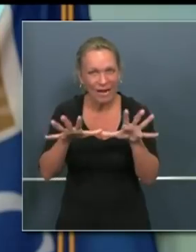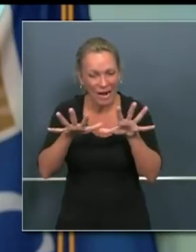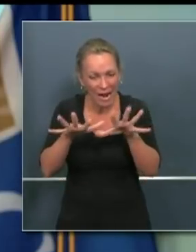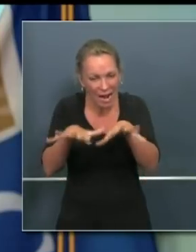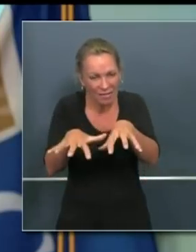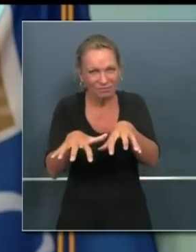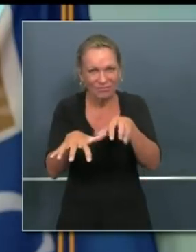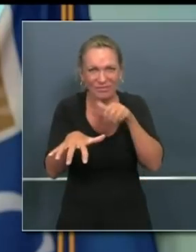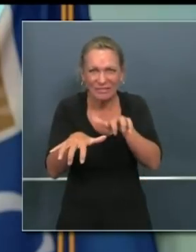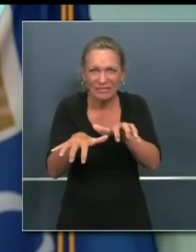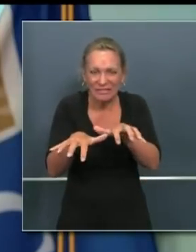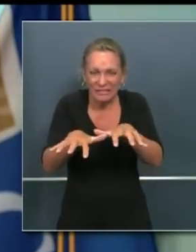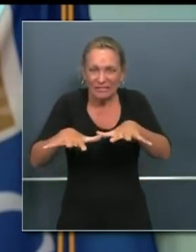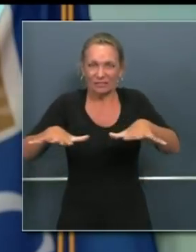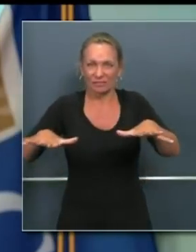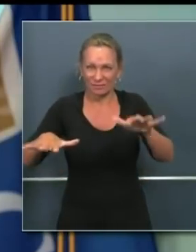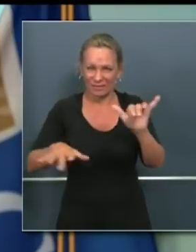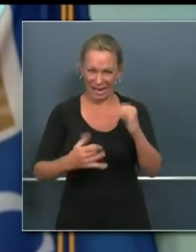ONLY RE-ENFORCE OUR SUPPORT TO